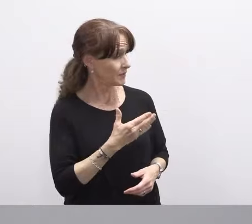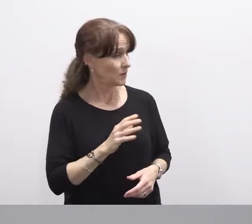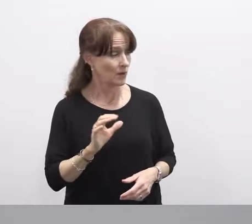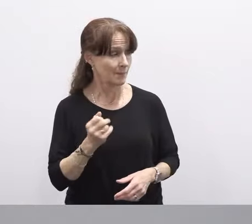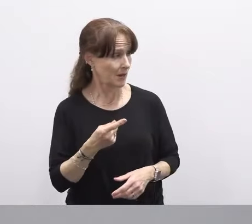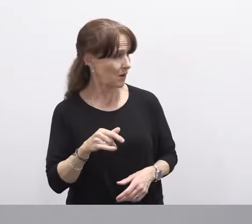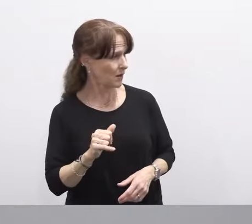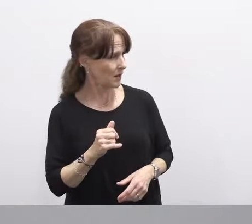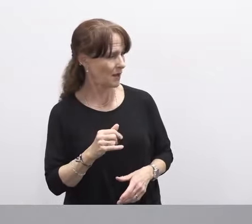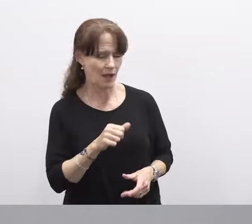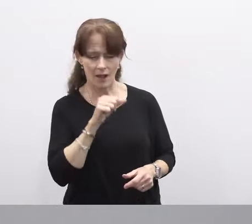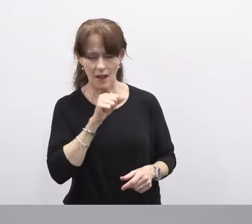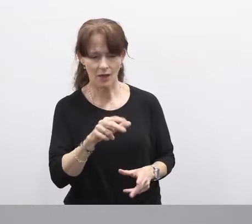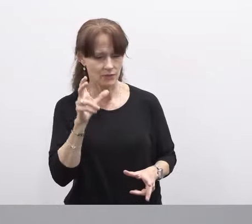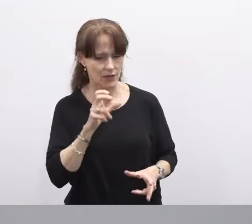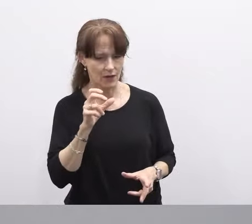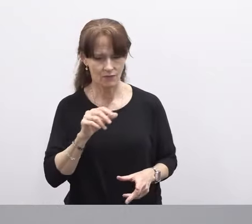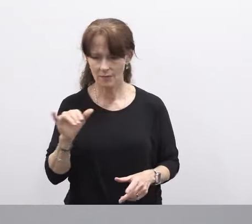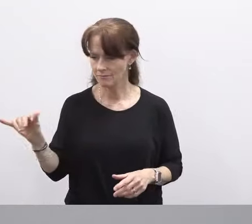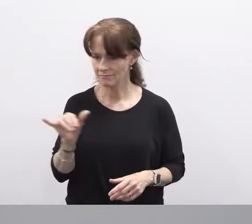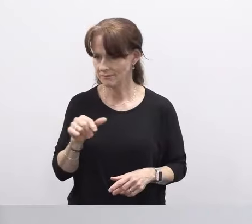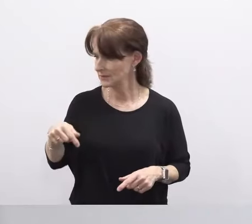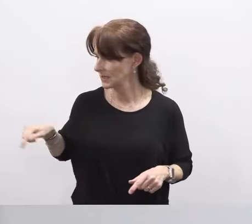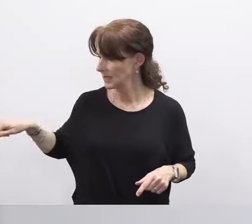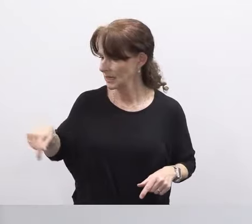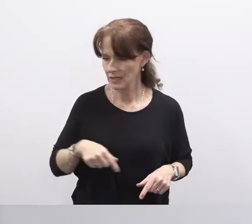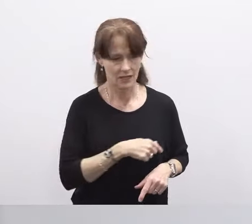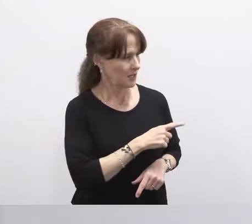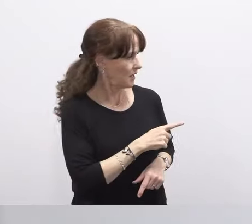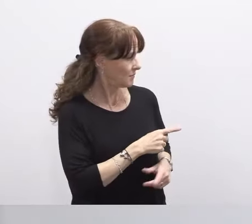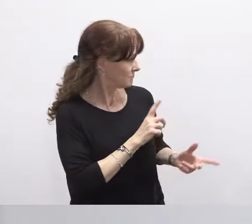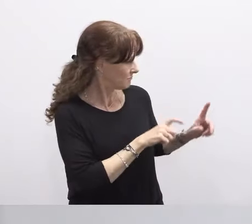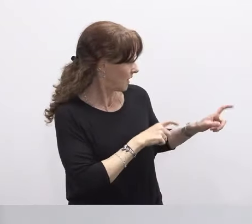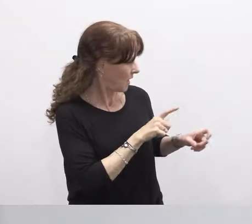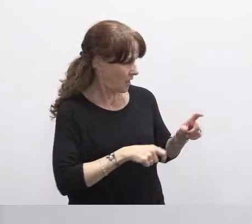I'd actually love to hear from my colleagues since we haven't really had a chance to talk from last week.